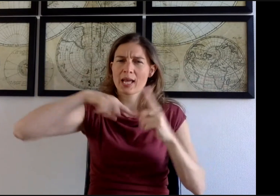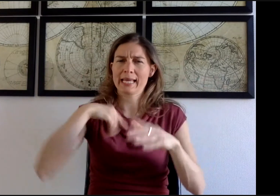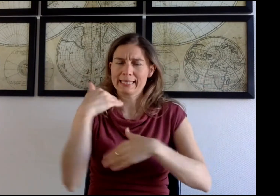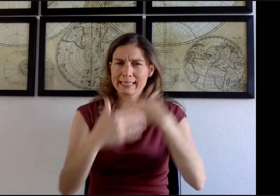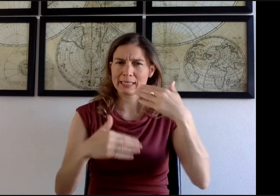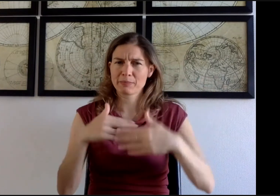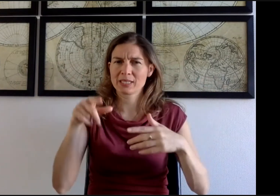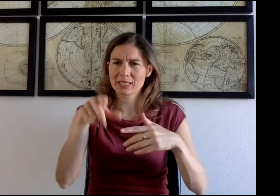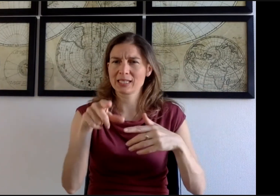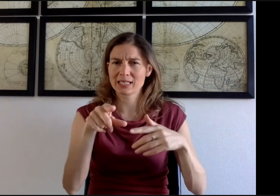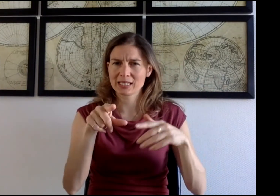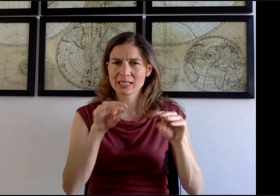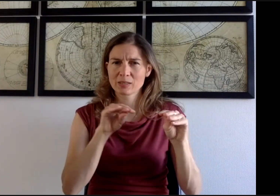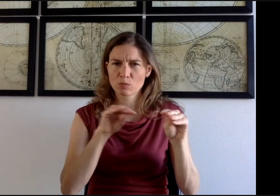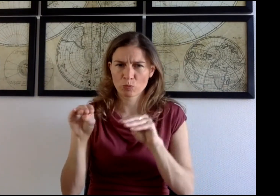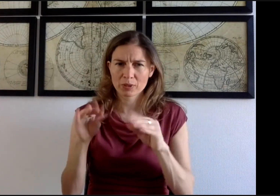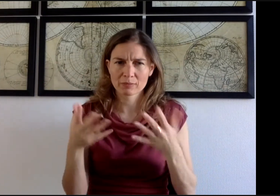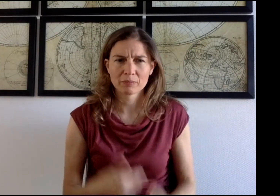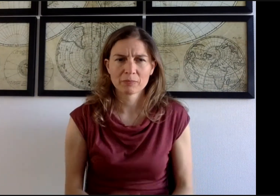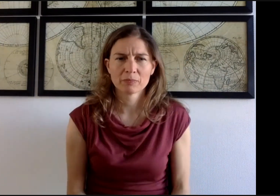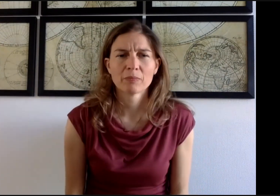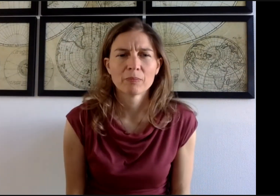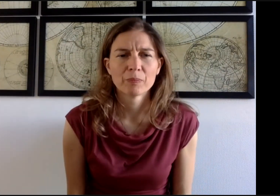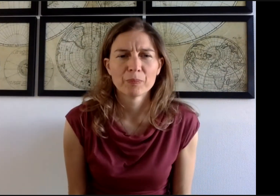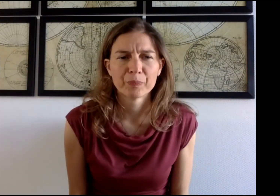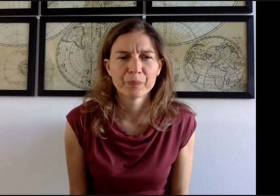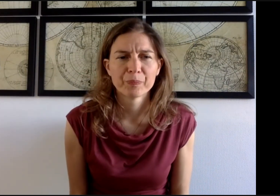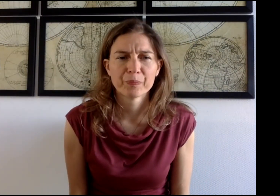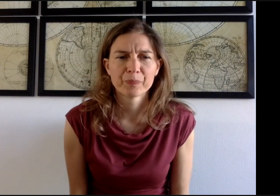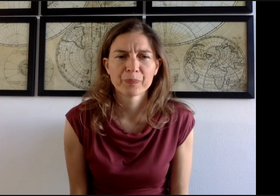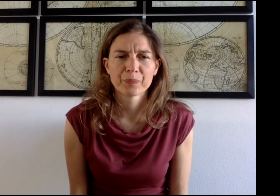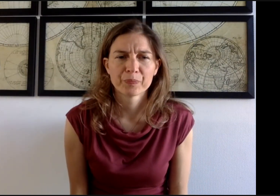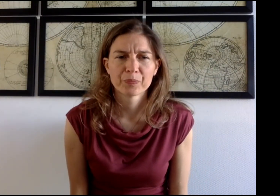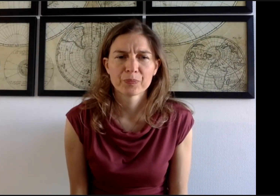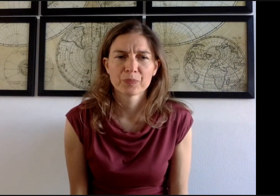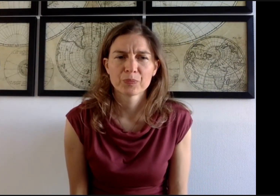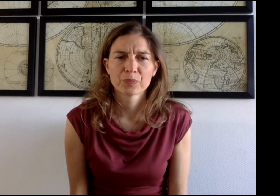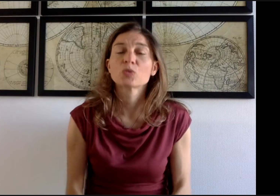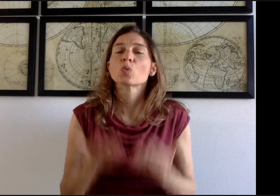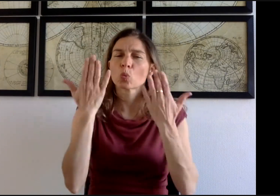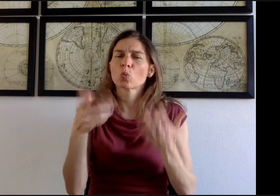To understand the extent of the issue you should pay attention